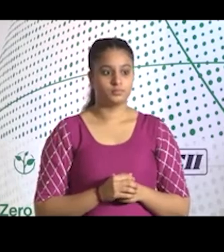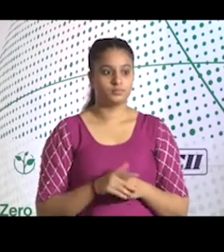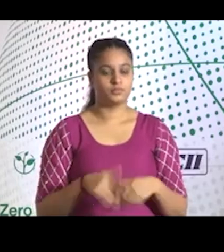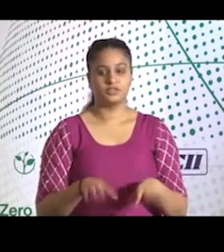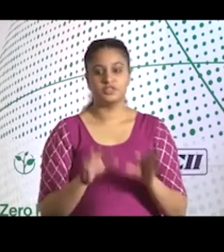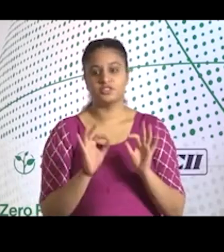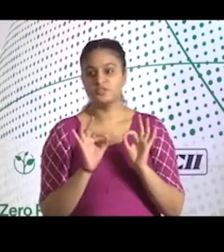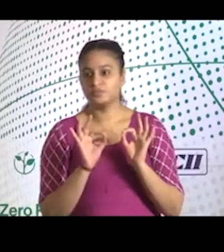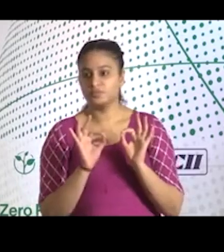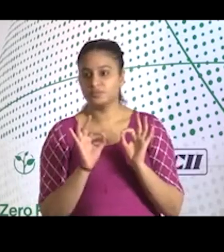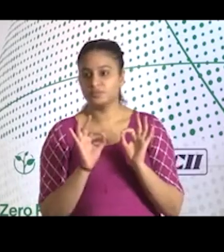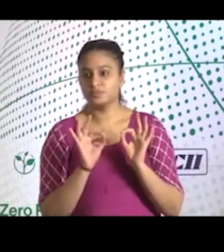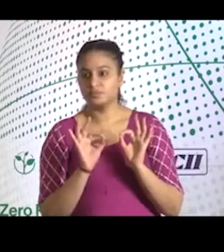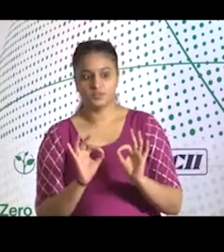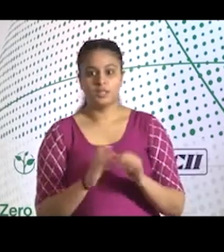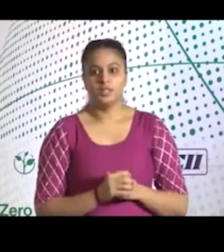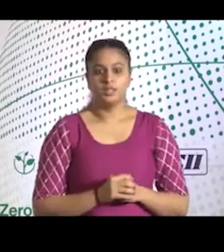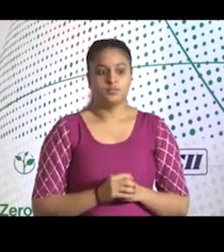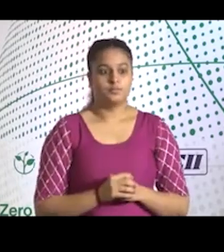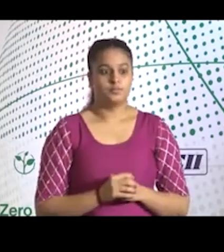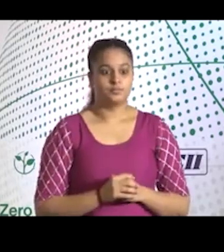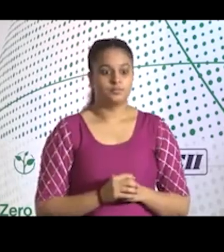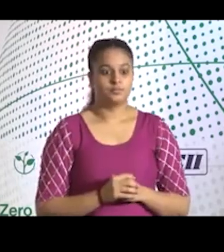It was the Bollywood actress.